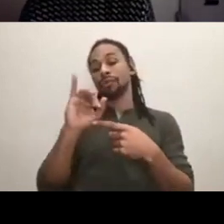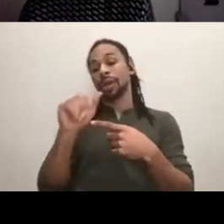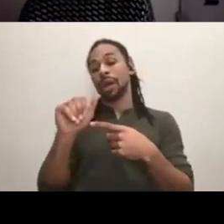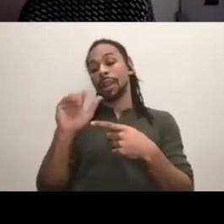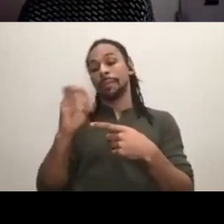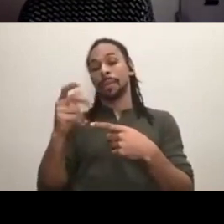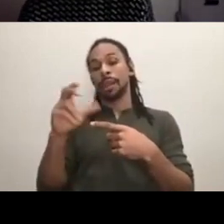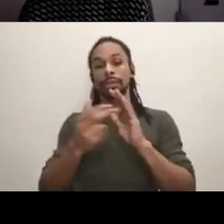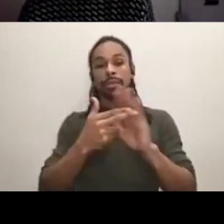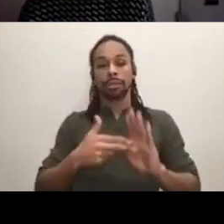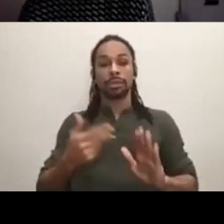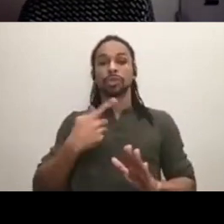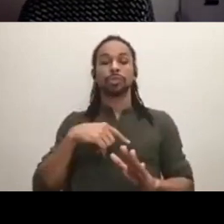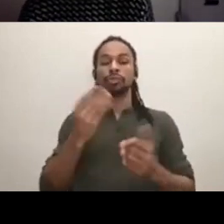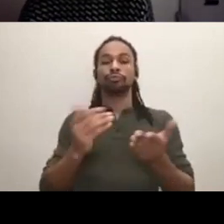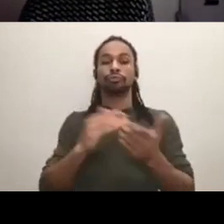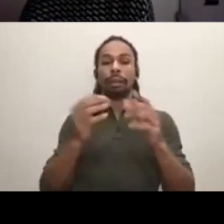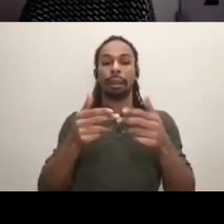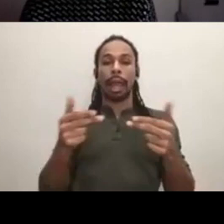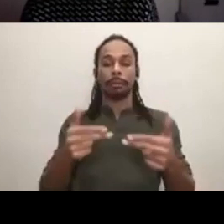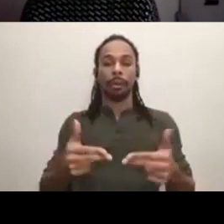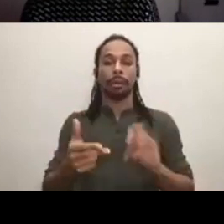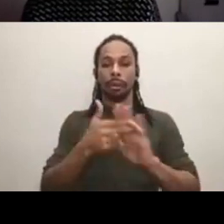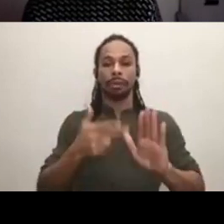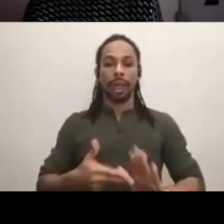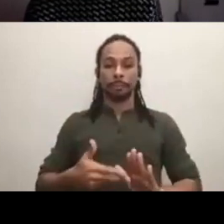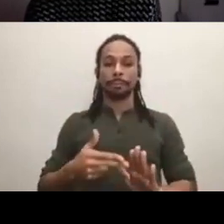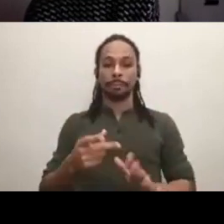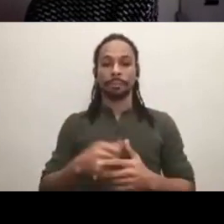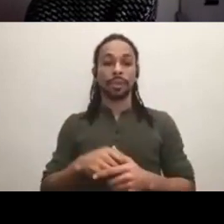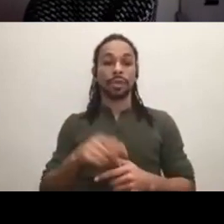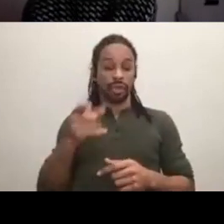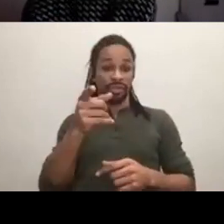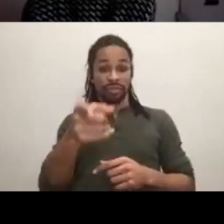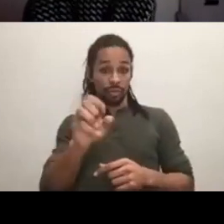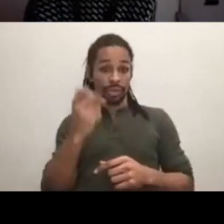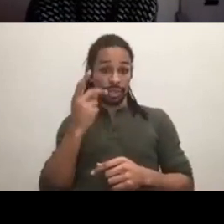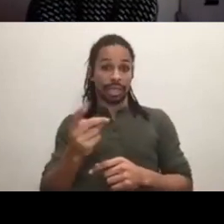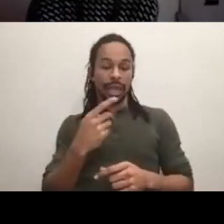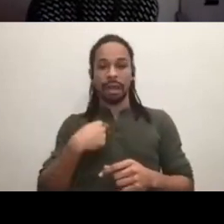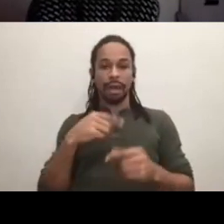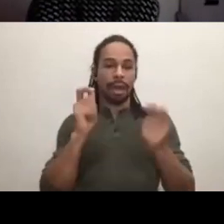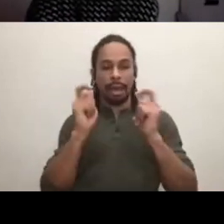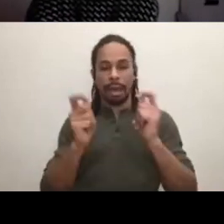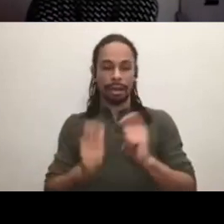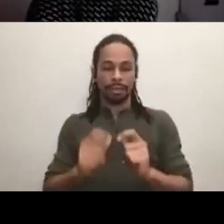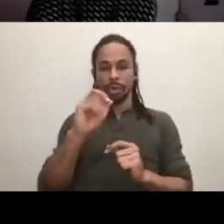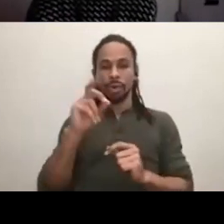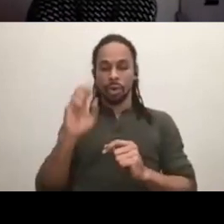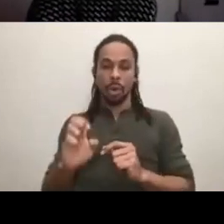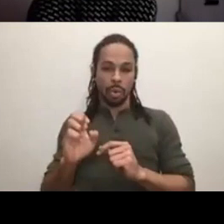as the framework for this and in the spirit of this project and sharing and bringing people